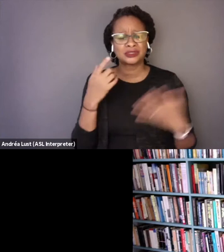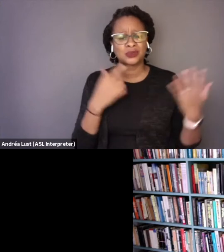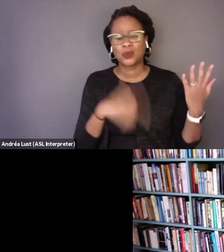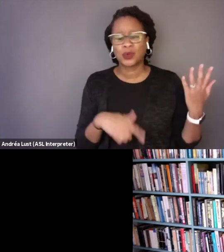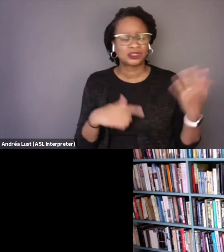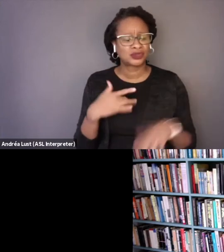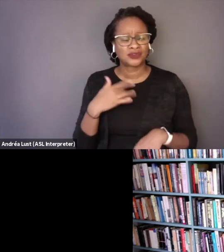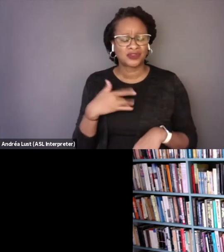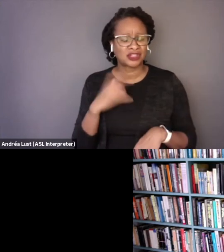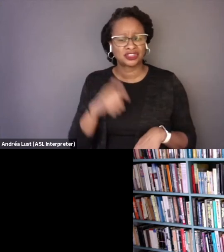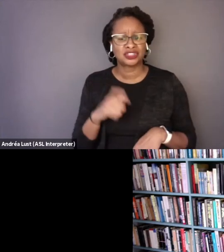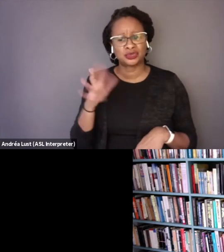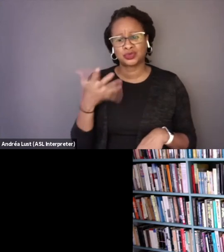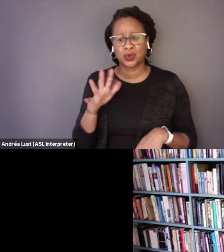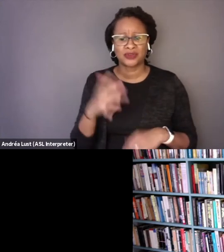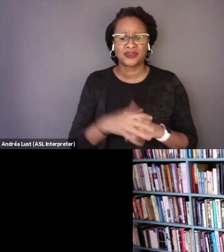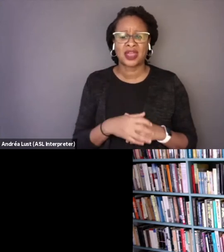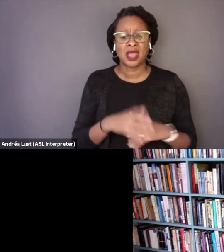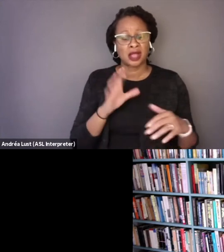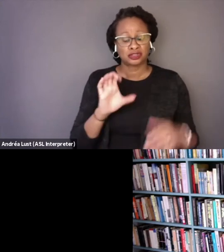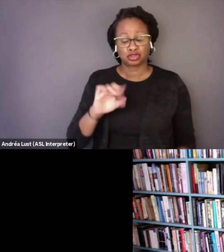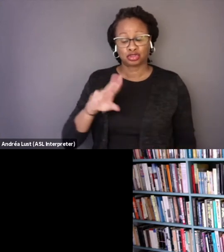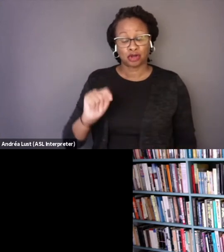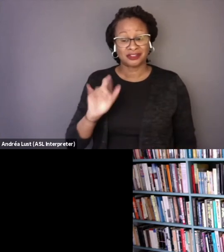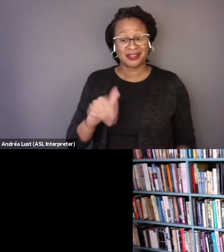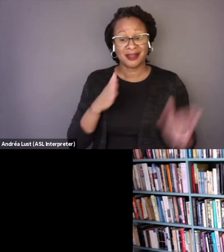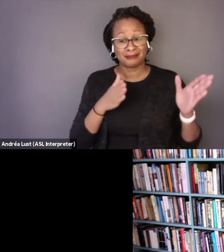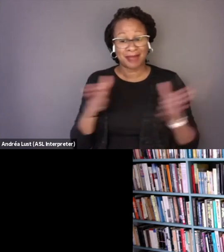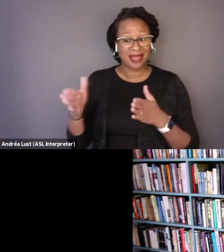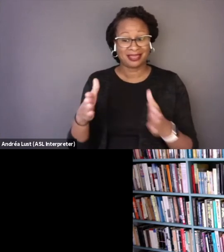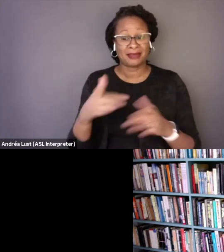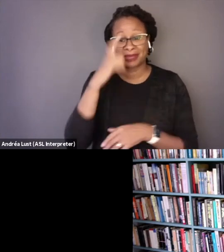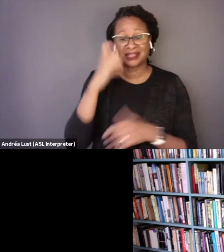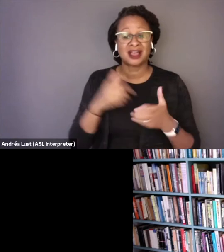you needed to chart that path because a lot of it is in the material,